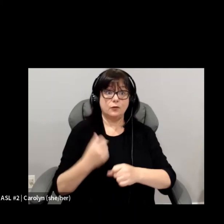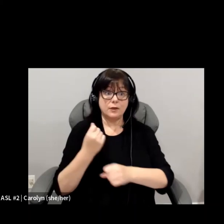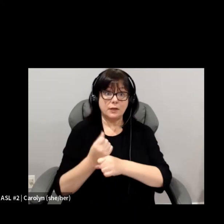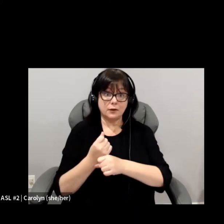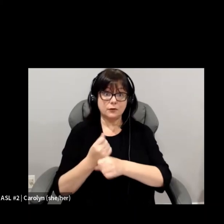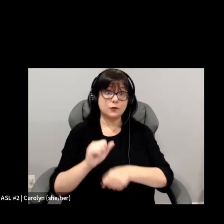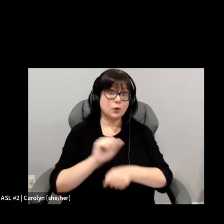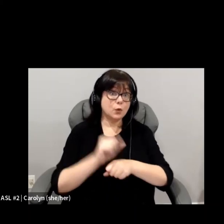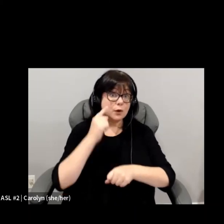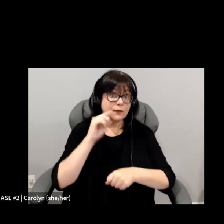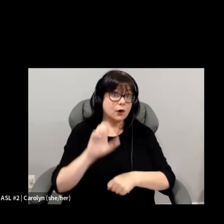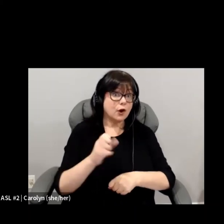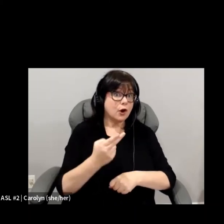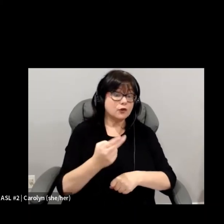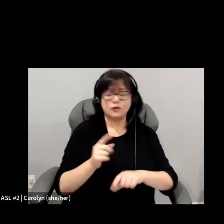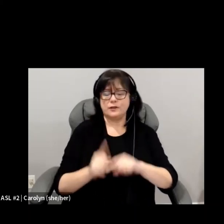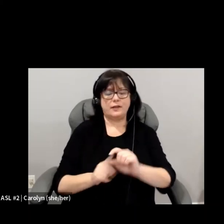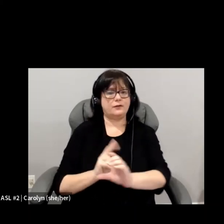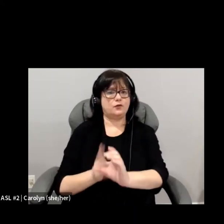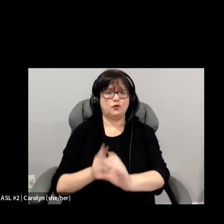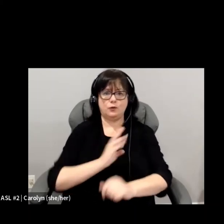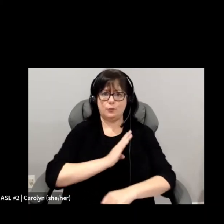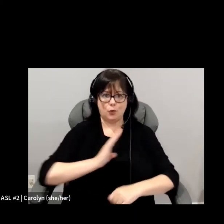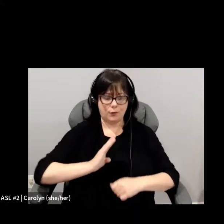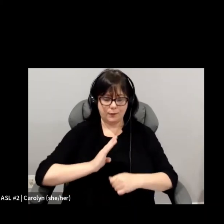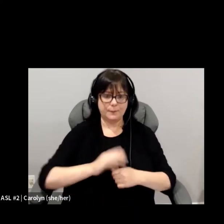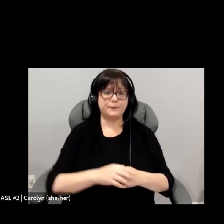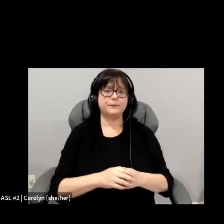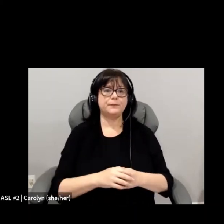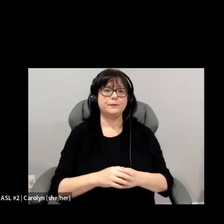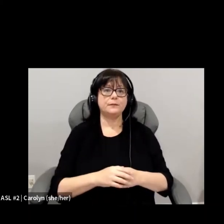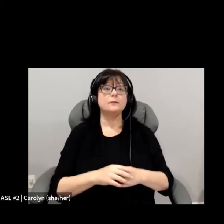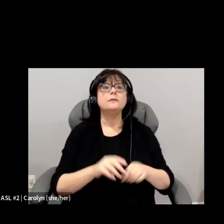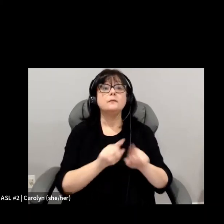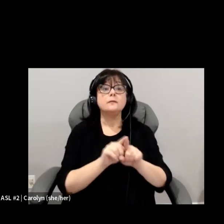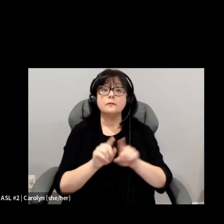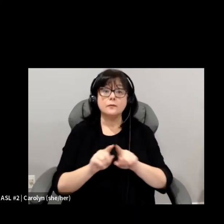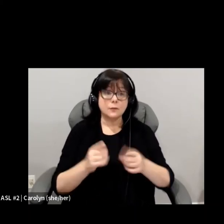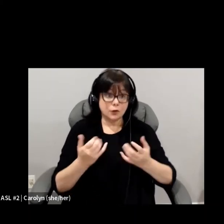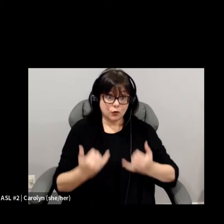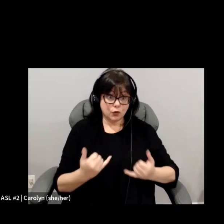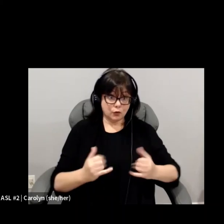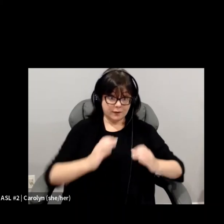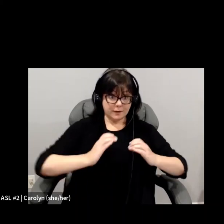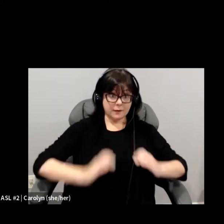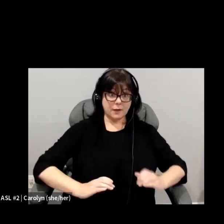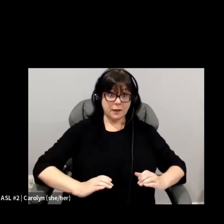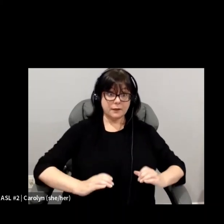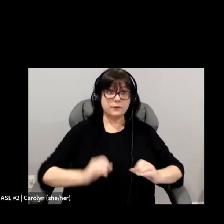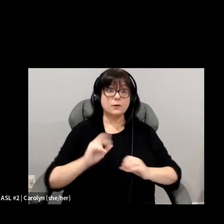ALSO, A DIRECTOR CAN NOT BE A CURRENT CLIENT OR A FAMILY MEMBER OF A CURRENT EMPLOYEE,